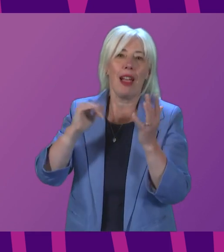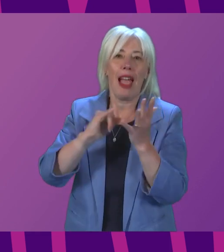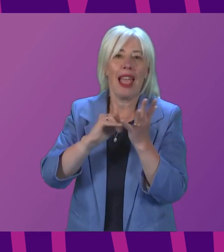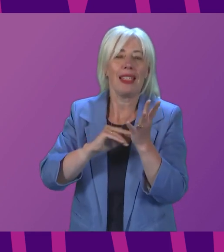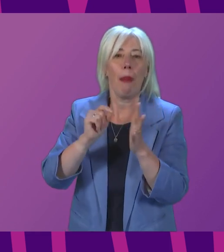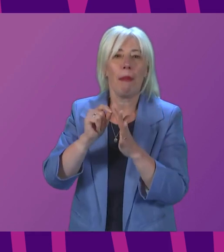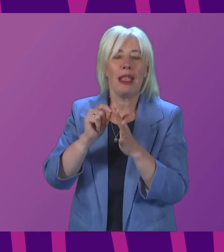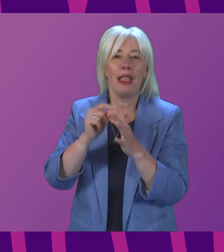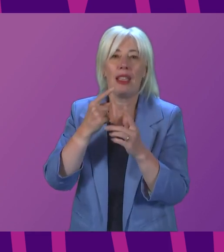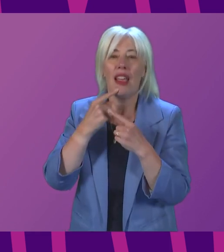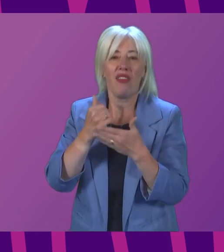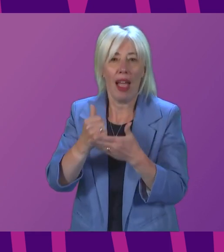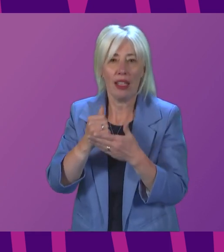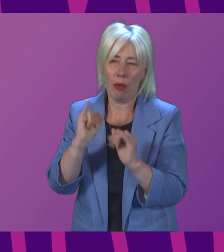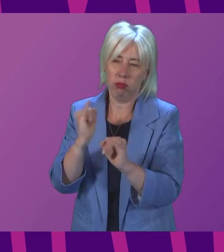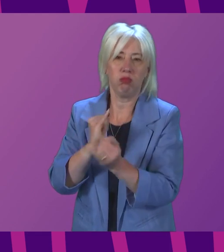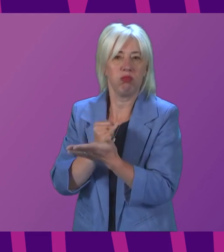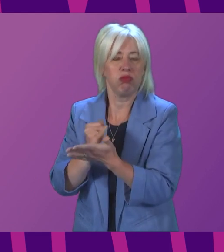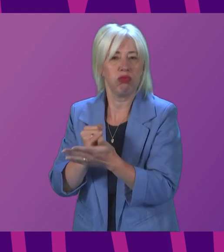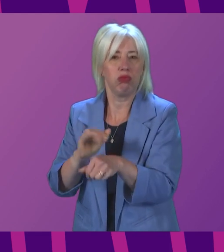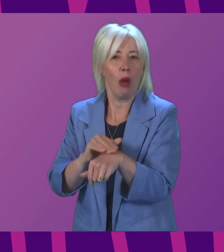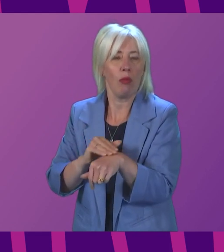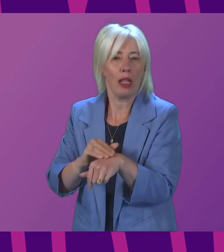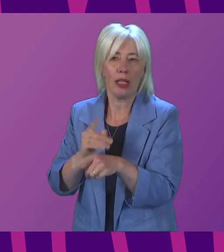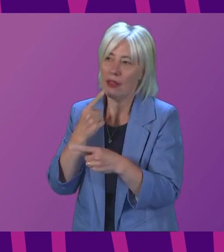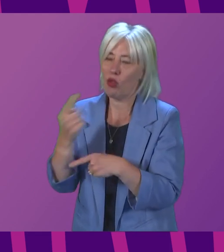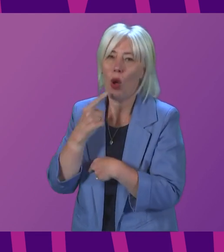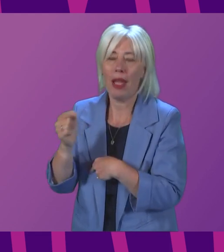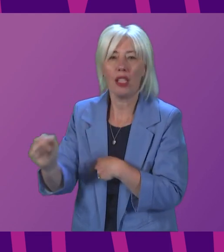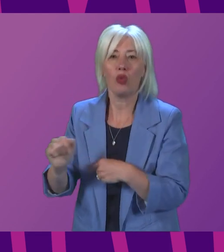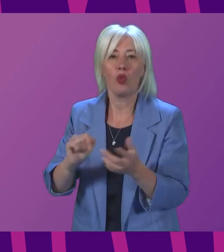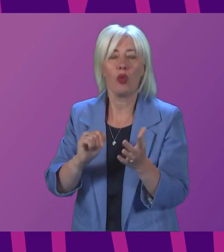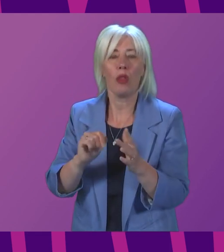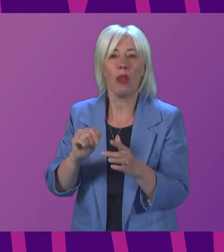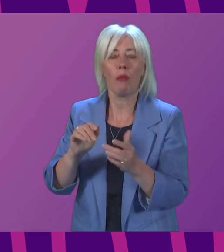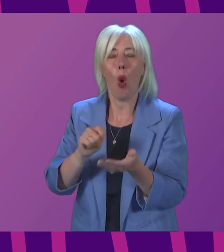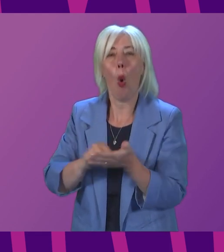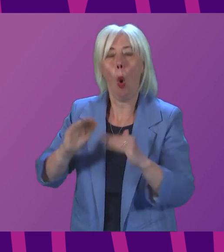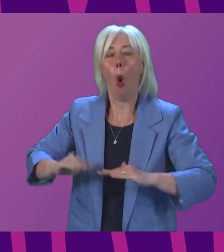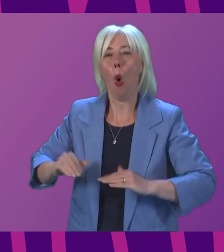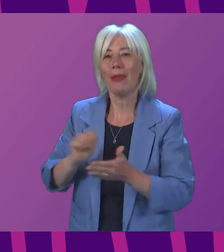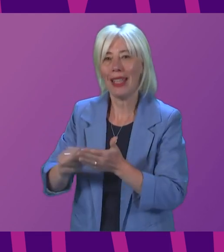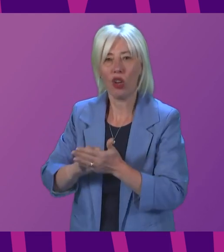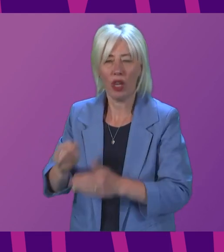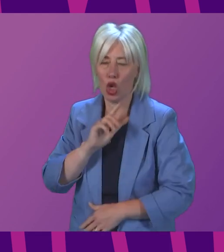about the Home Secretary. Such comments have no place in society, let alone in political debate.